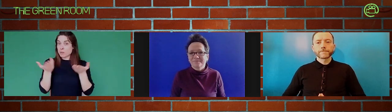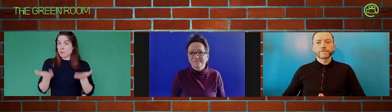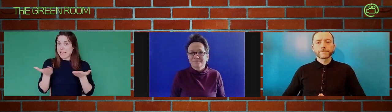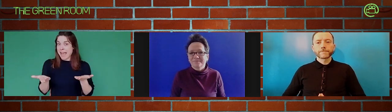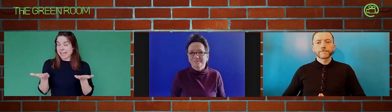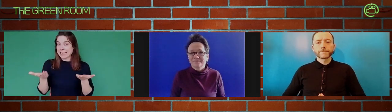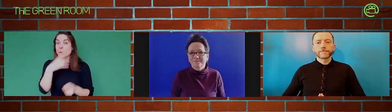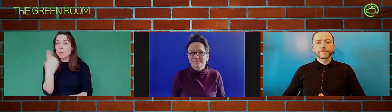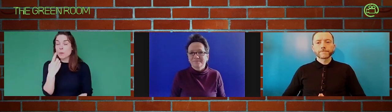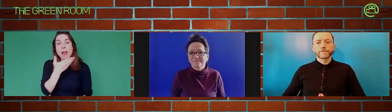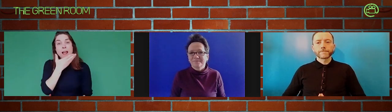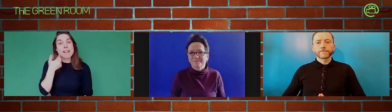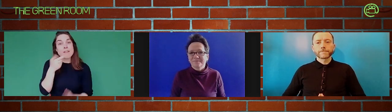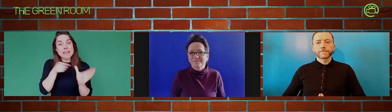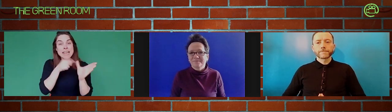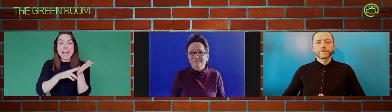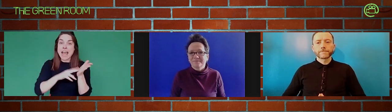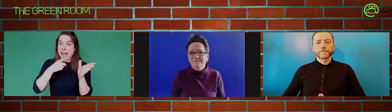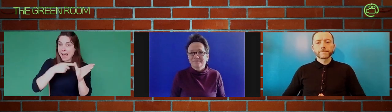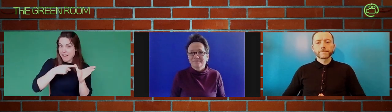Anna Kitson. Do you want to say hello, Anna, quickly?